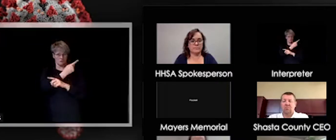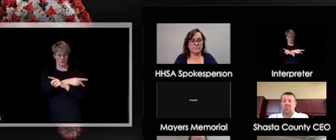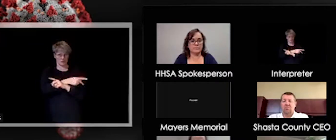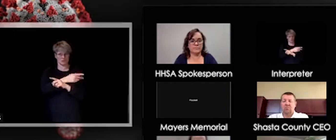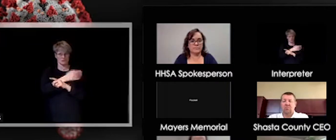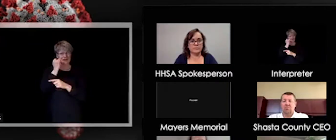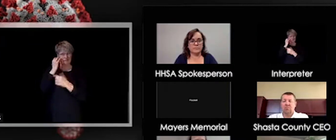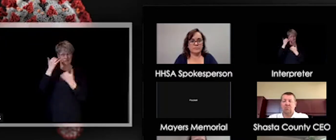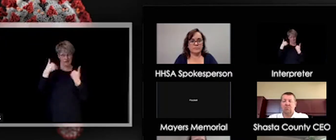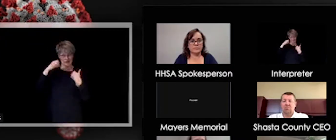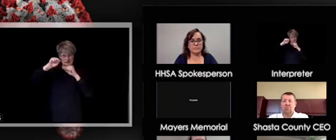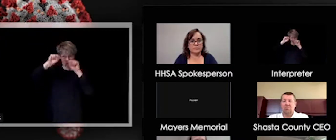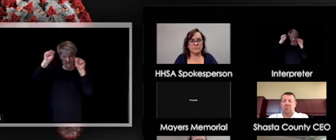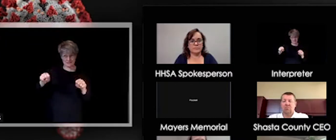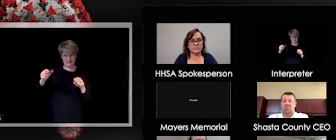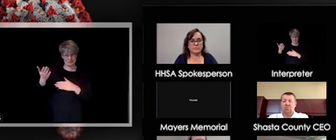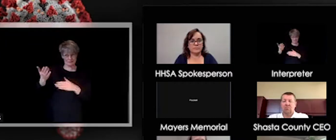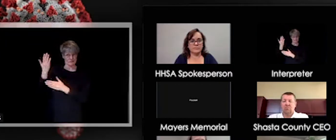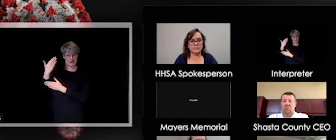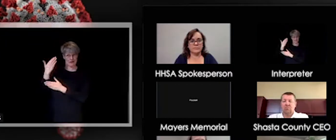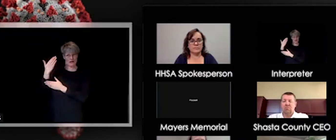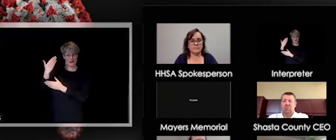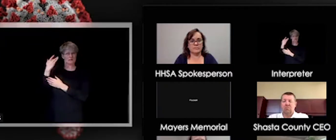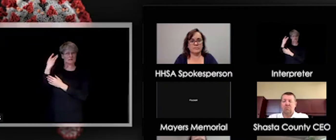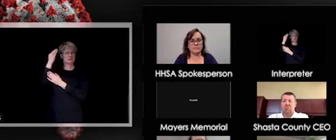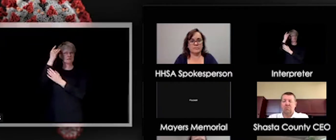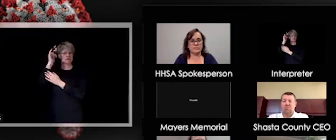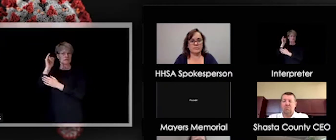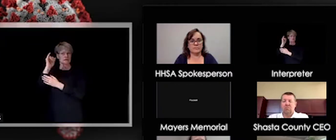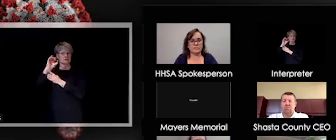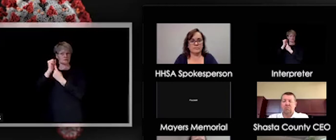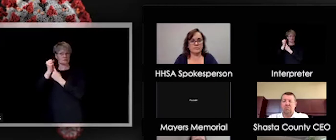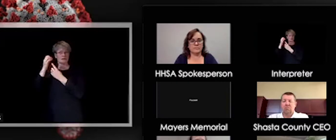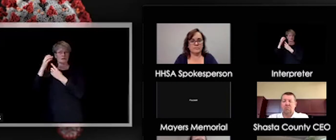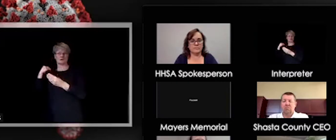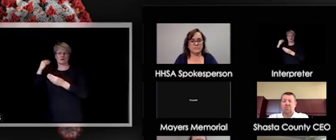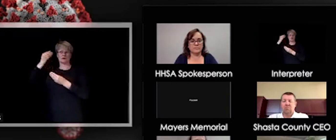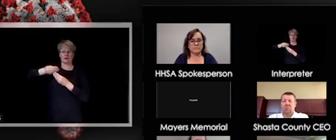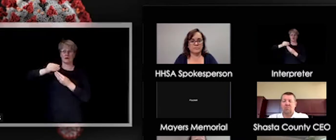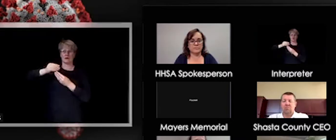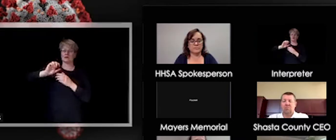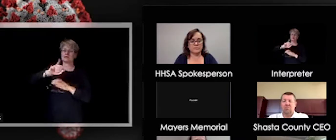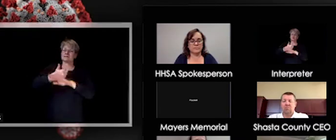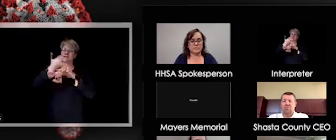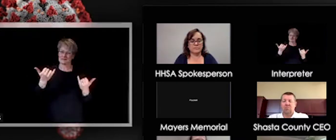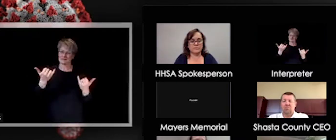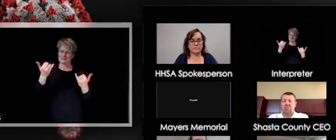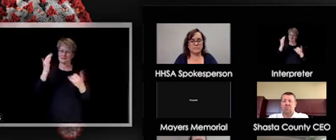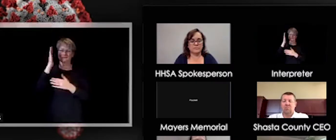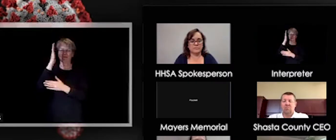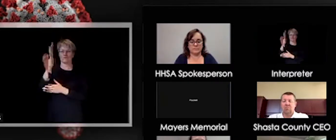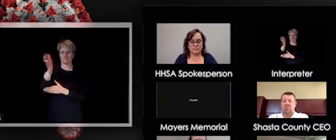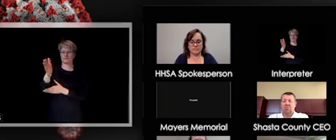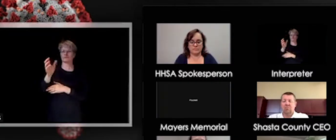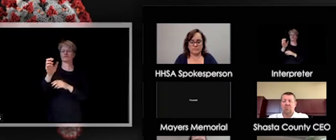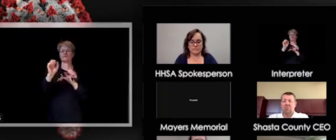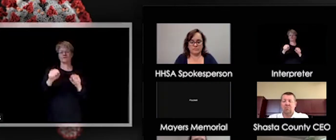and tweaks to what these alert levels measures would look like so that we can have a best